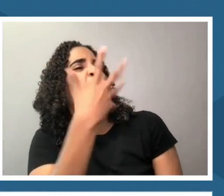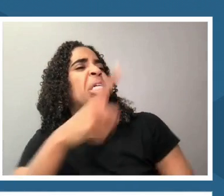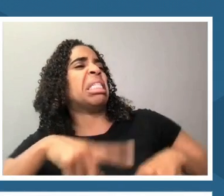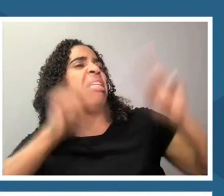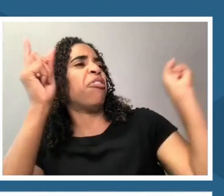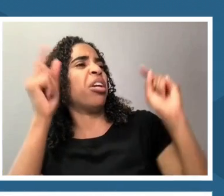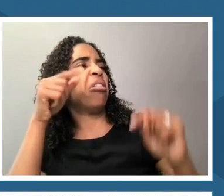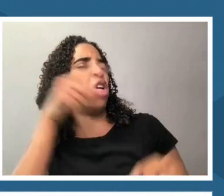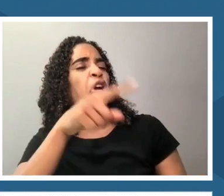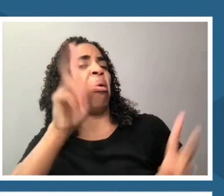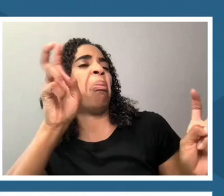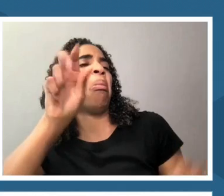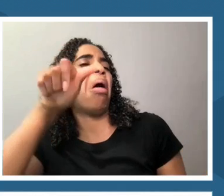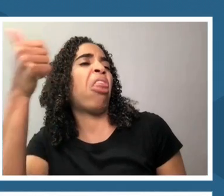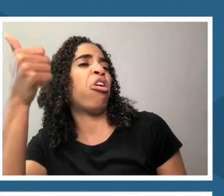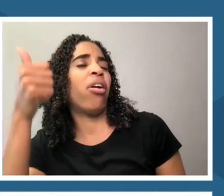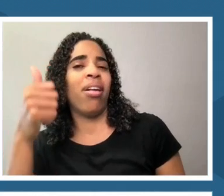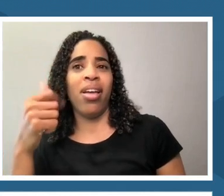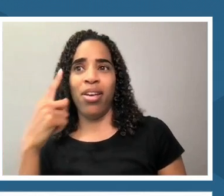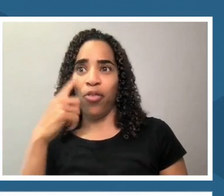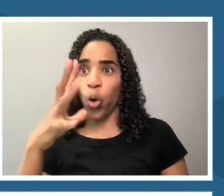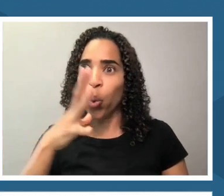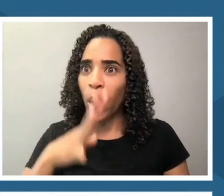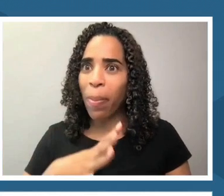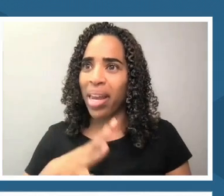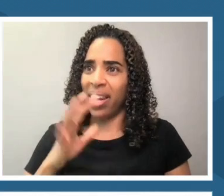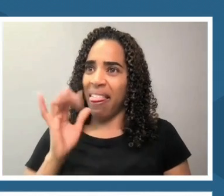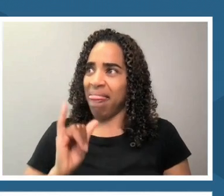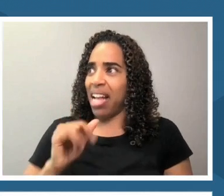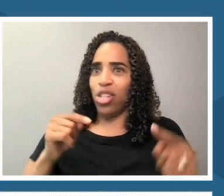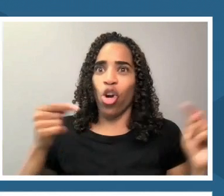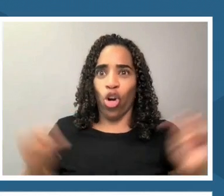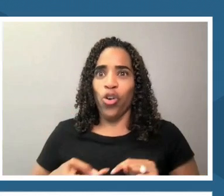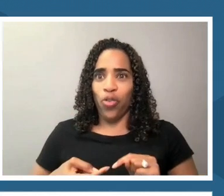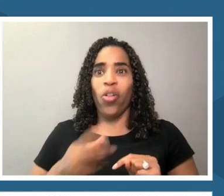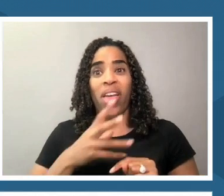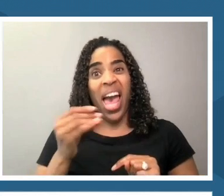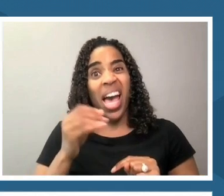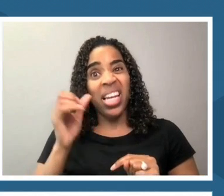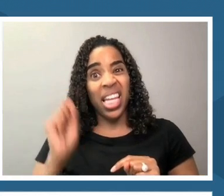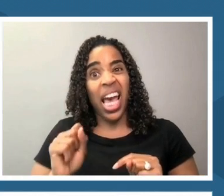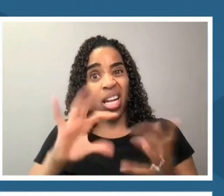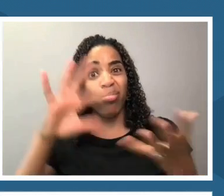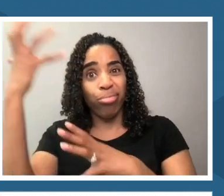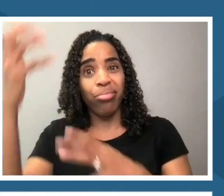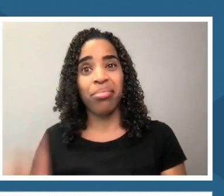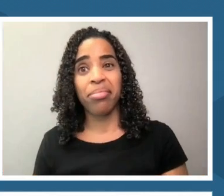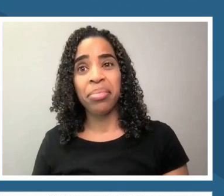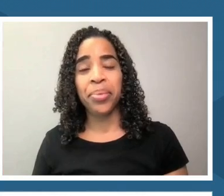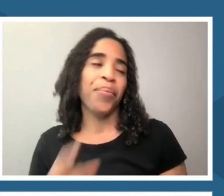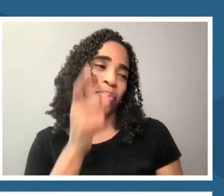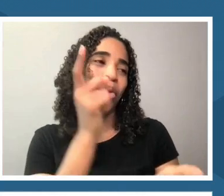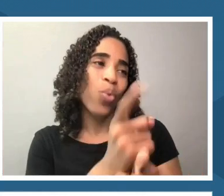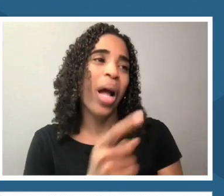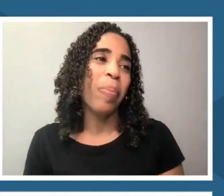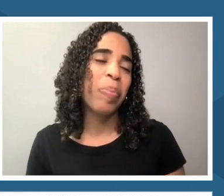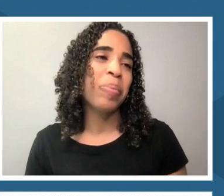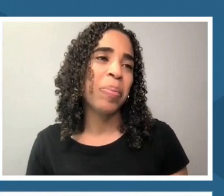for women is much more harmful and has dangerous consequences that's absolutely right and in thinking